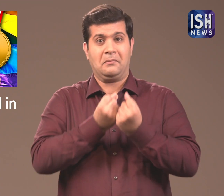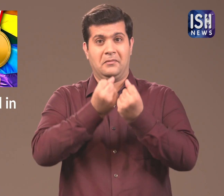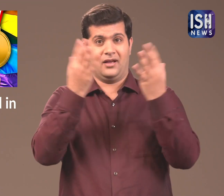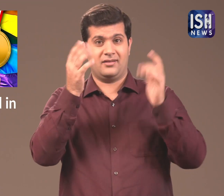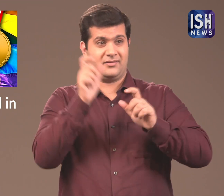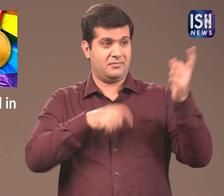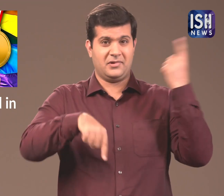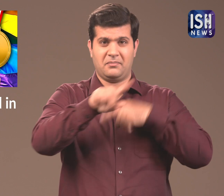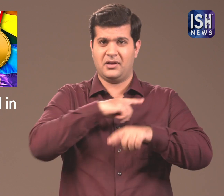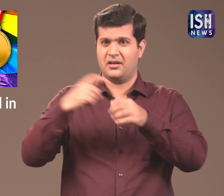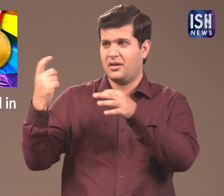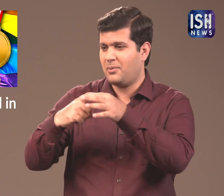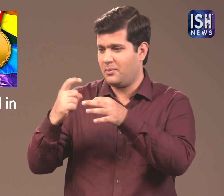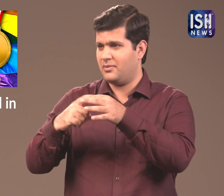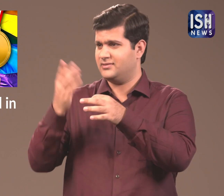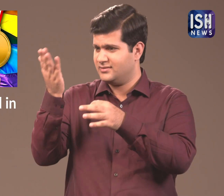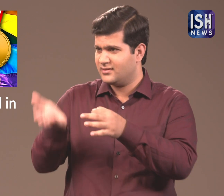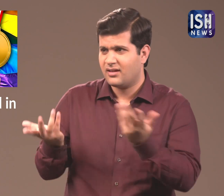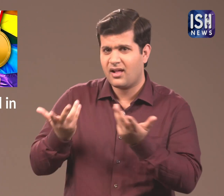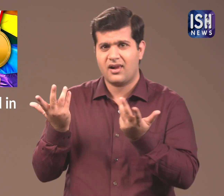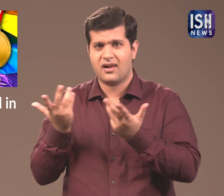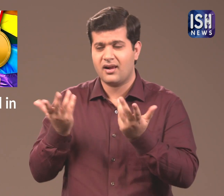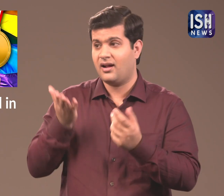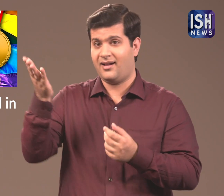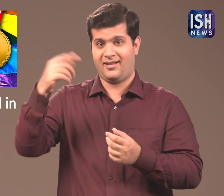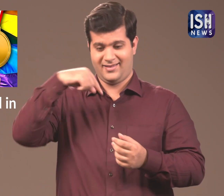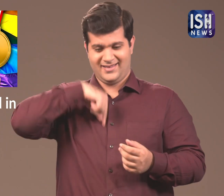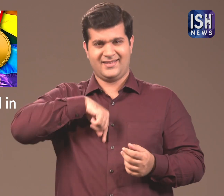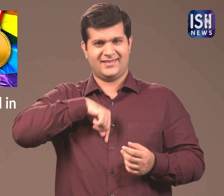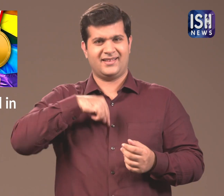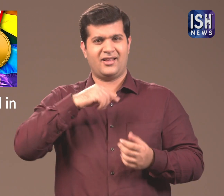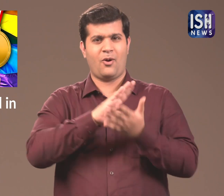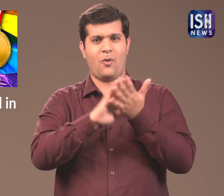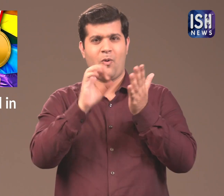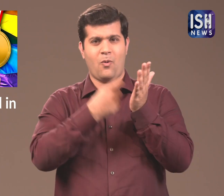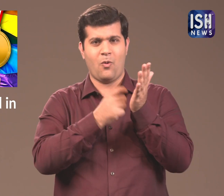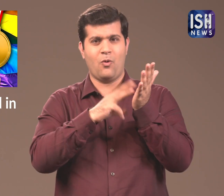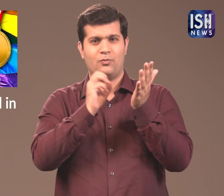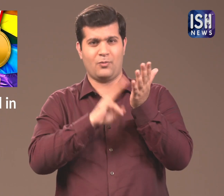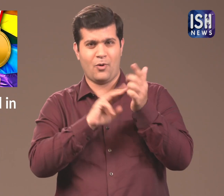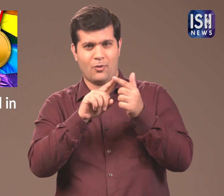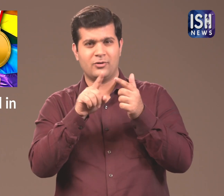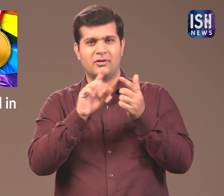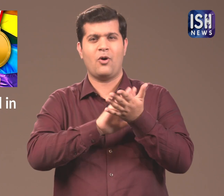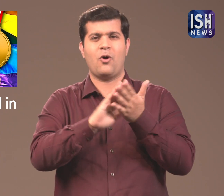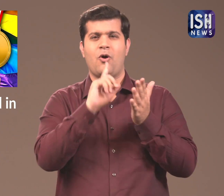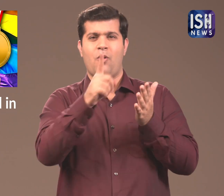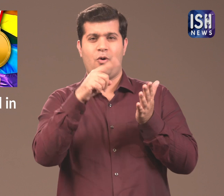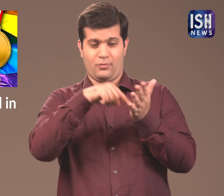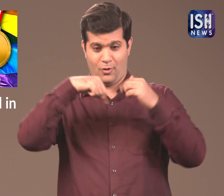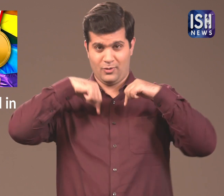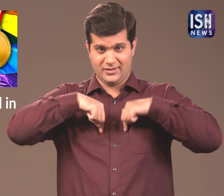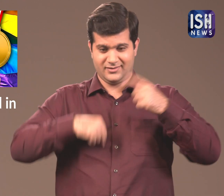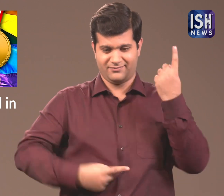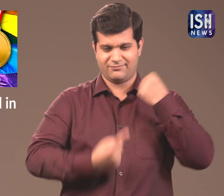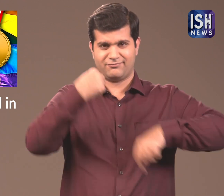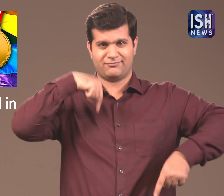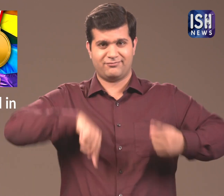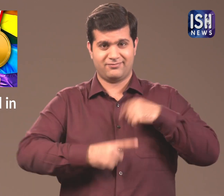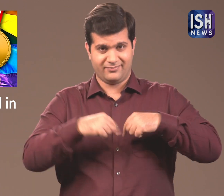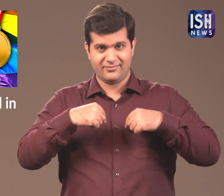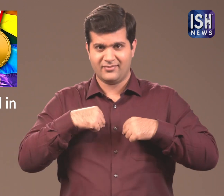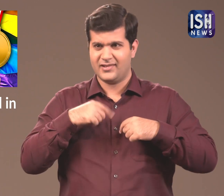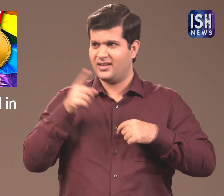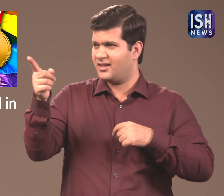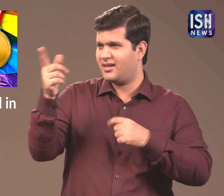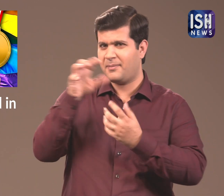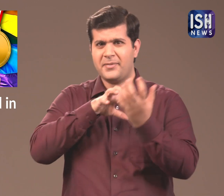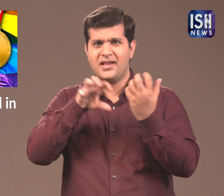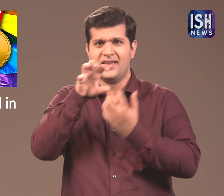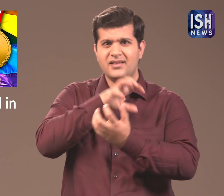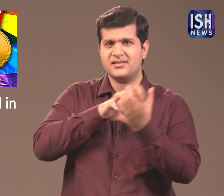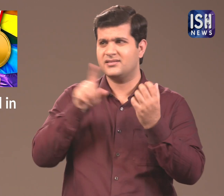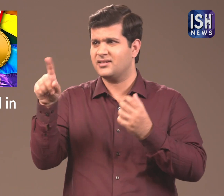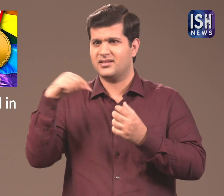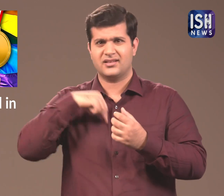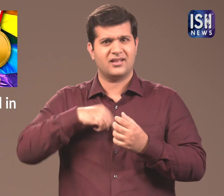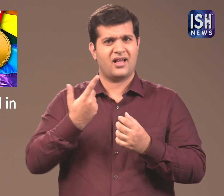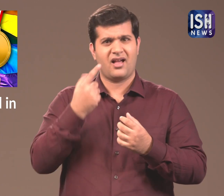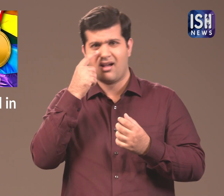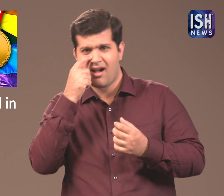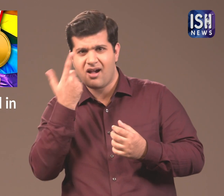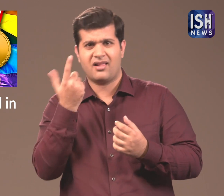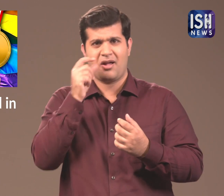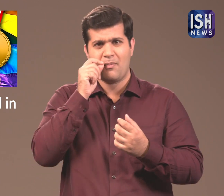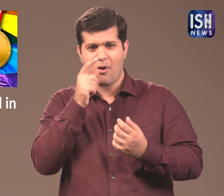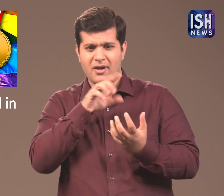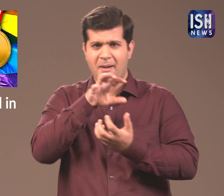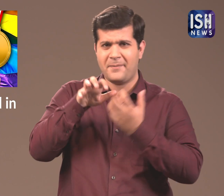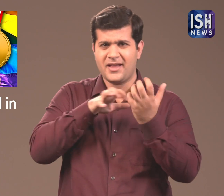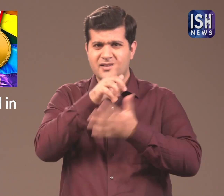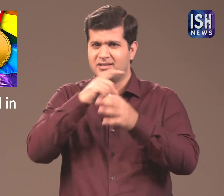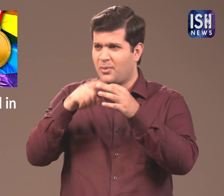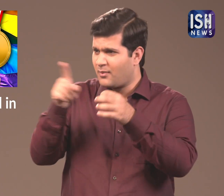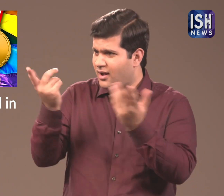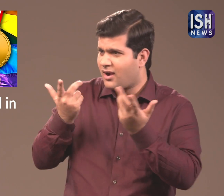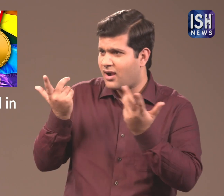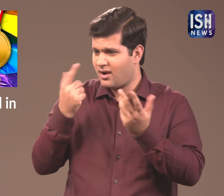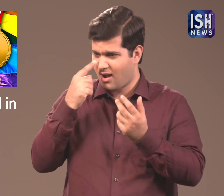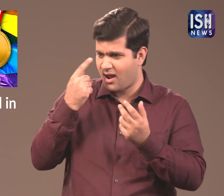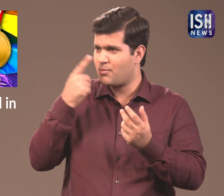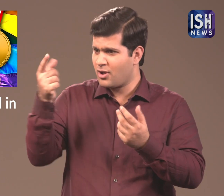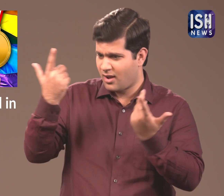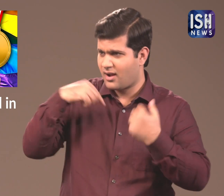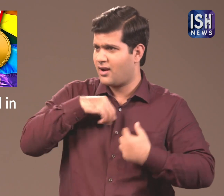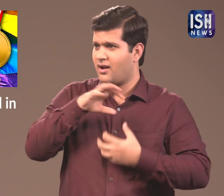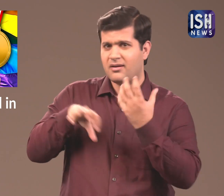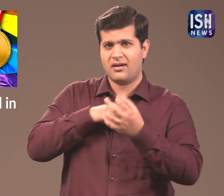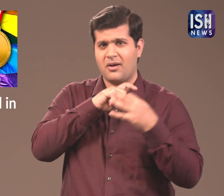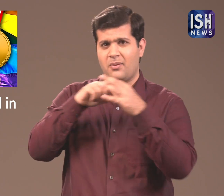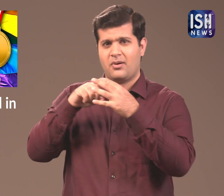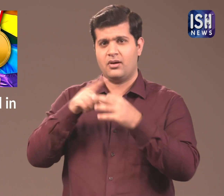Many questioned her gender due to her hormone levels as well.